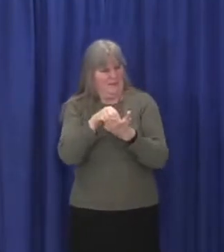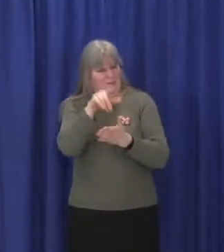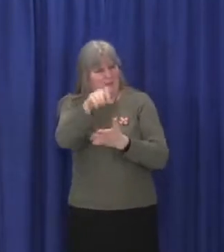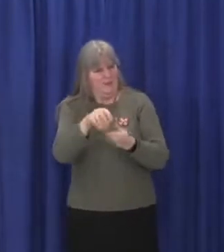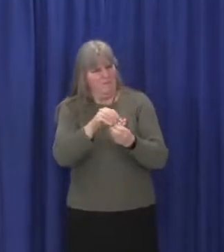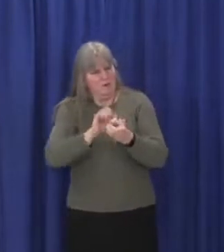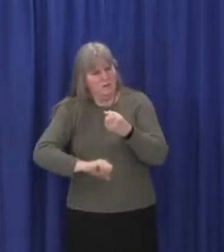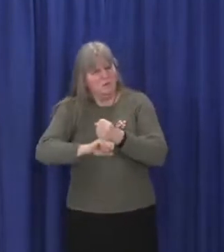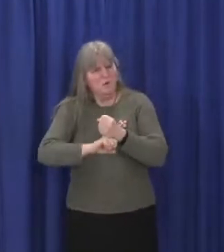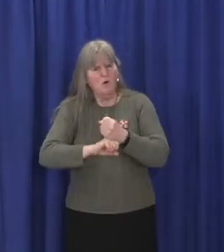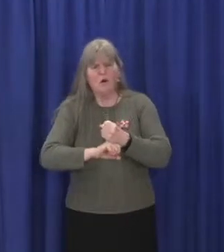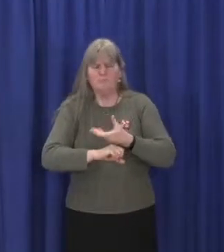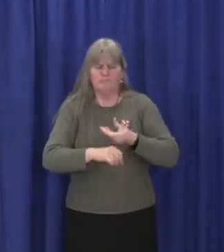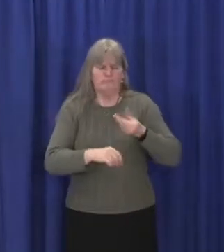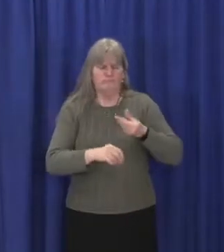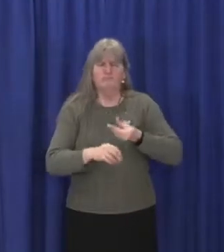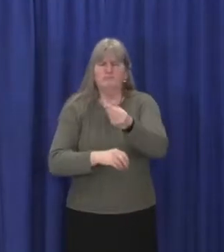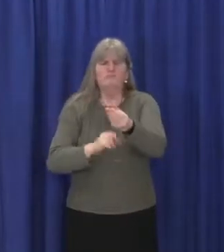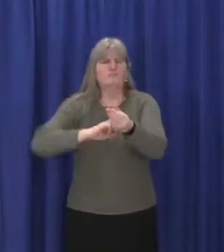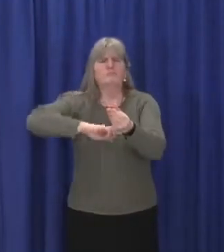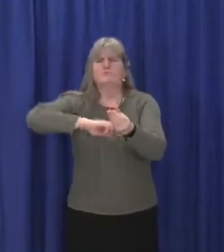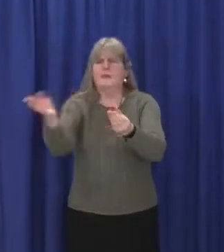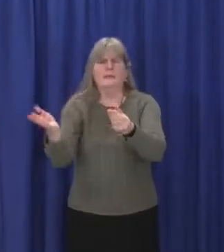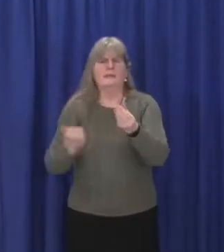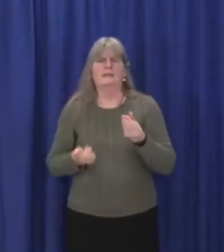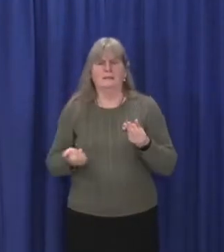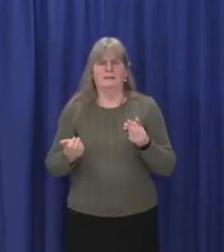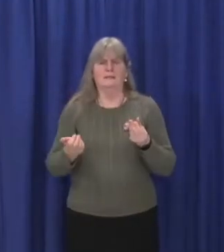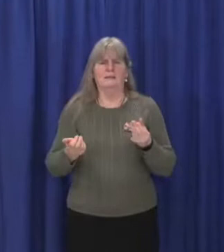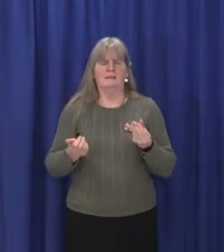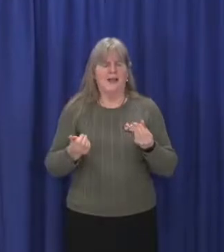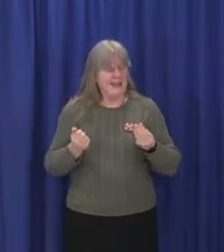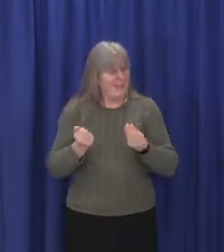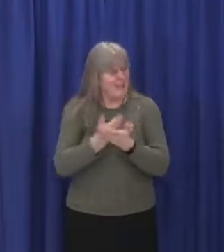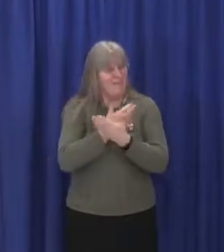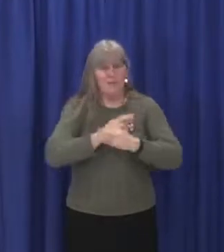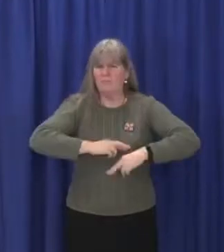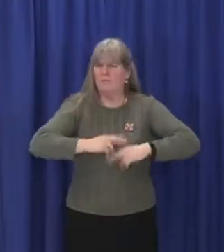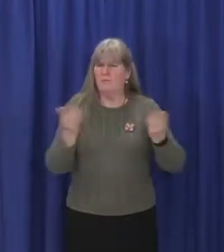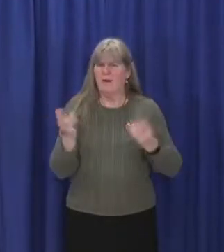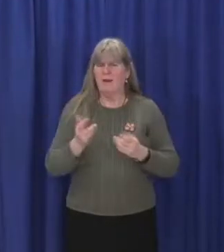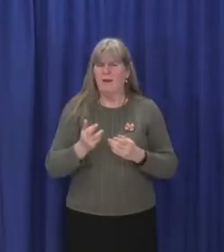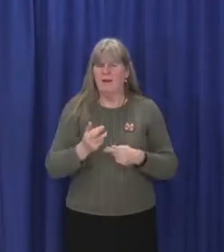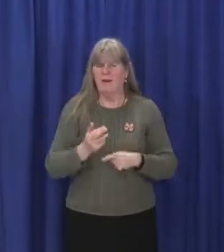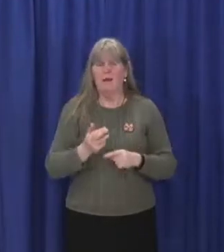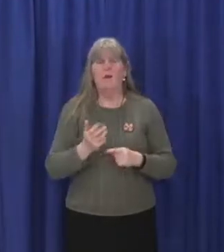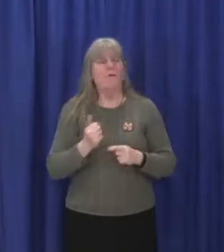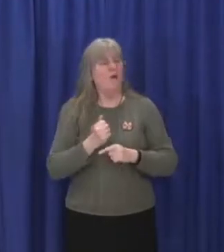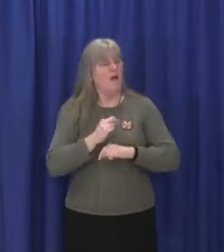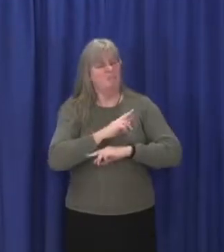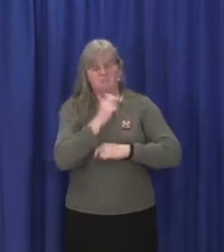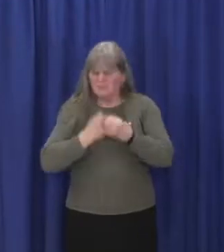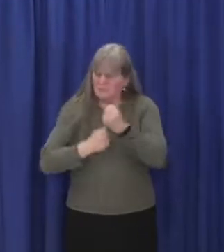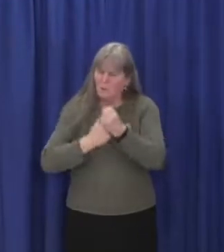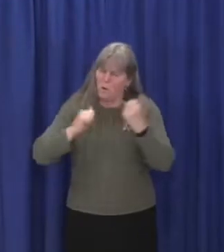we wanna make sure that every student has what they need and that there is no child left behind. We will make the decision